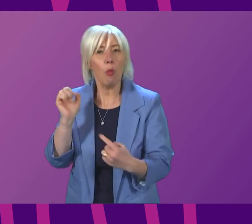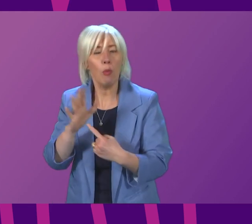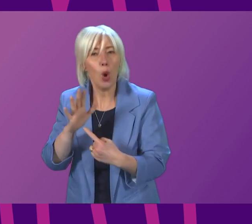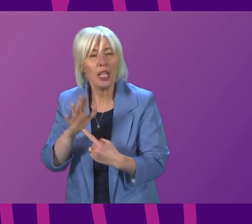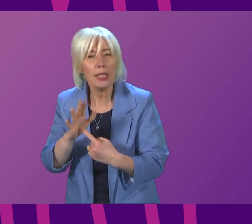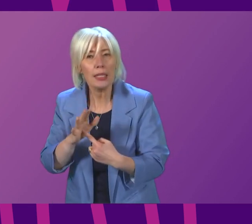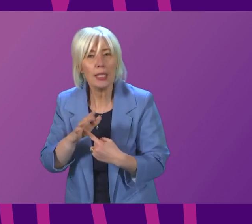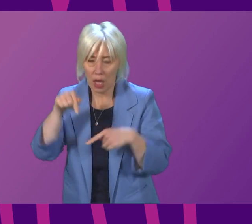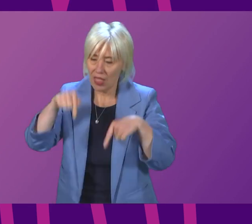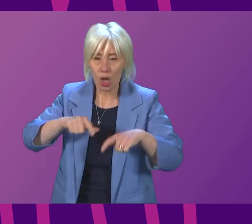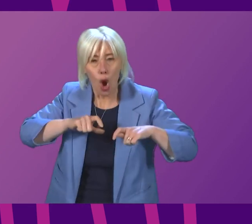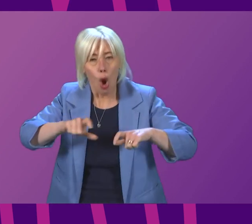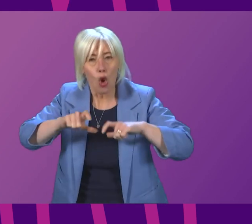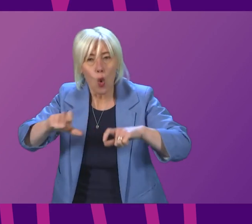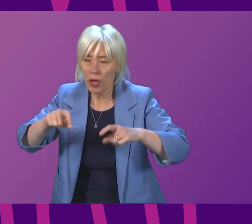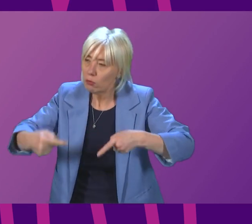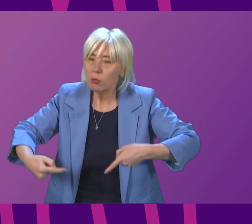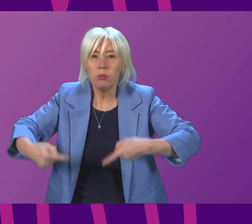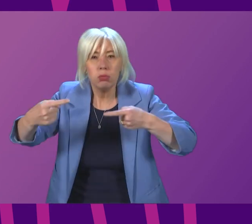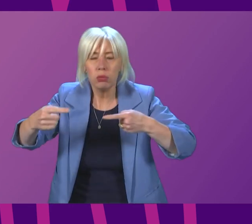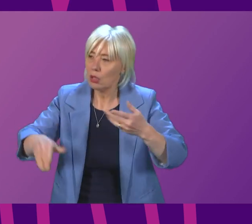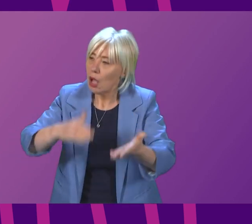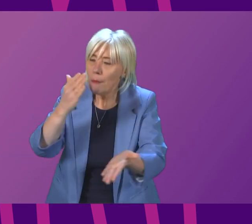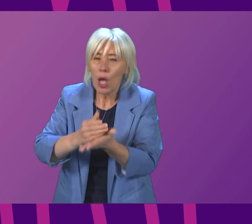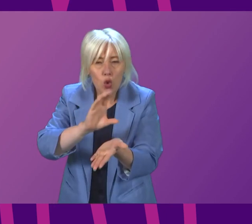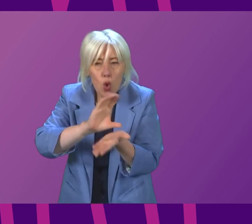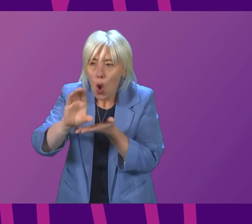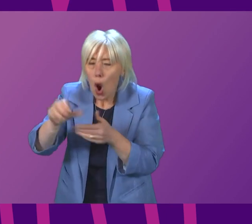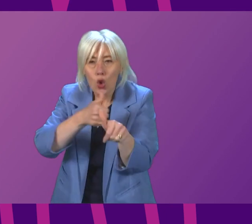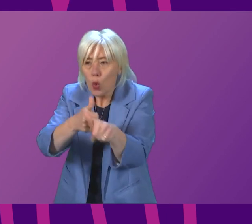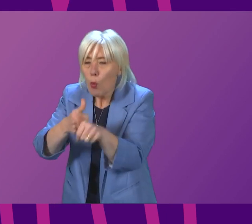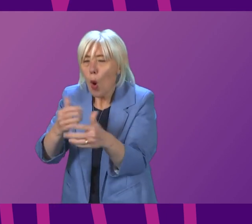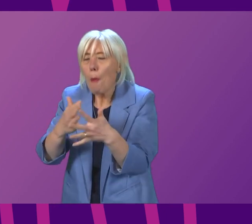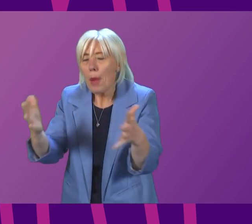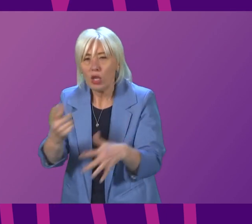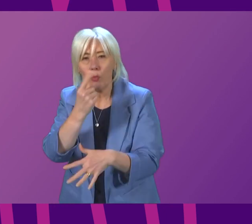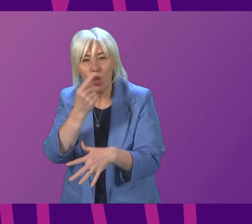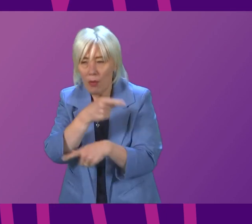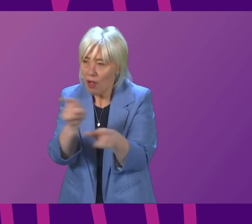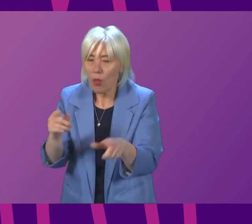this on-going challenge, to provide as much support as we can to businesses.